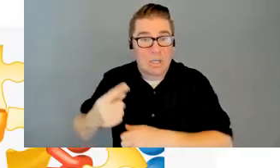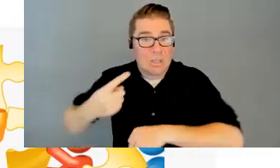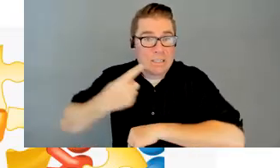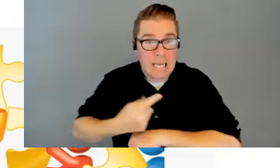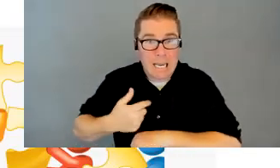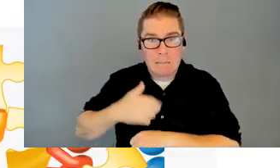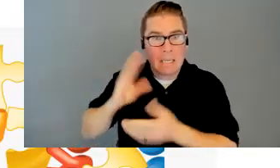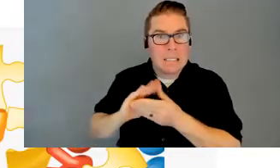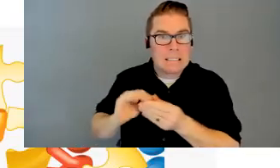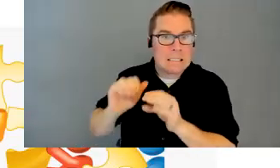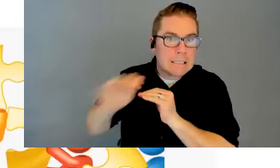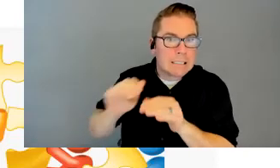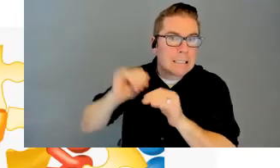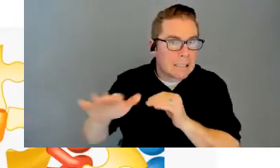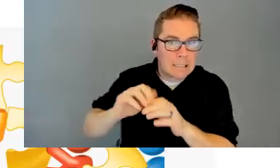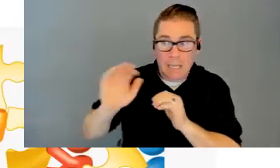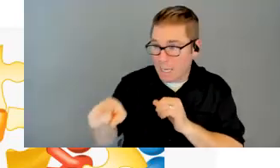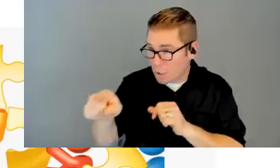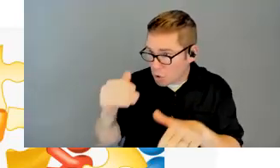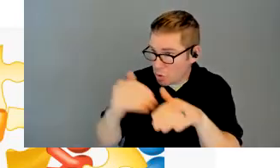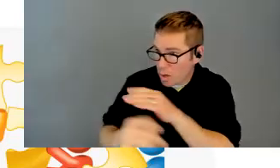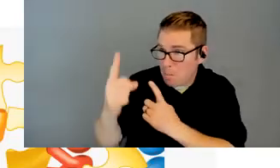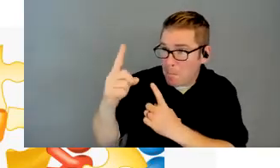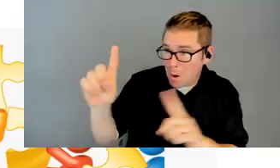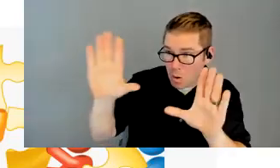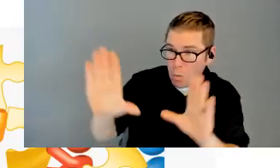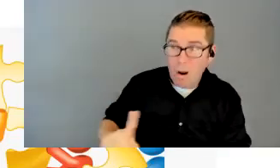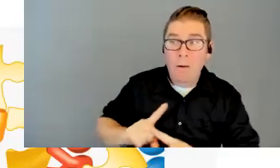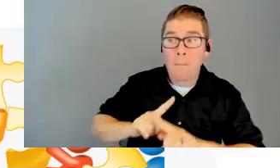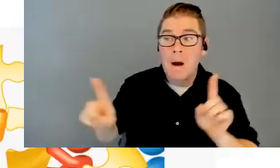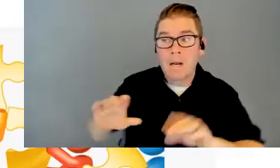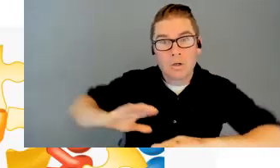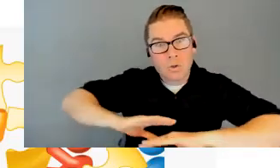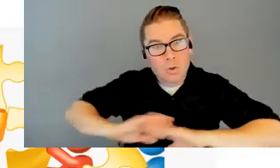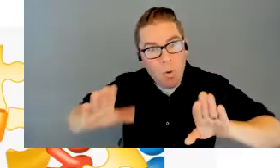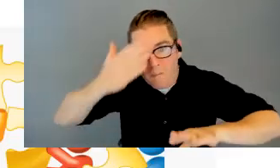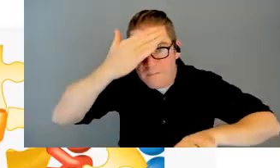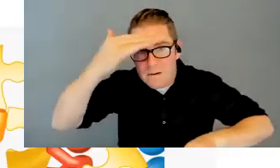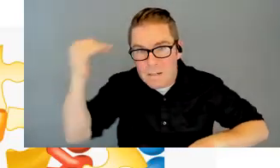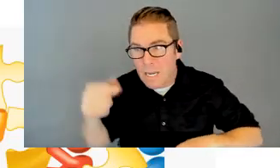Or Don't forget, you've got to do this by the end of this date. It's just to keep everybody on track.